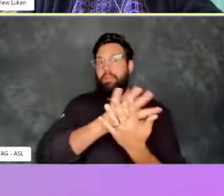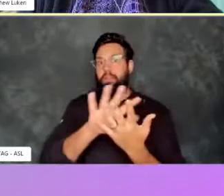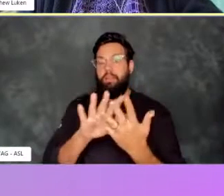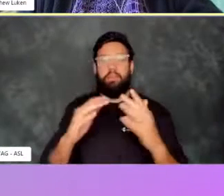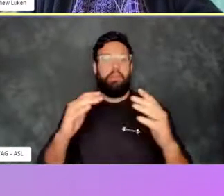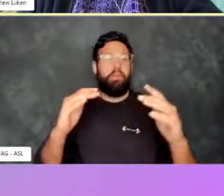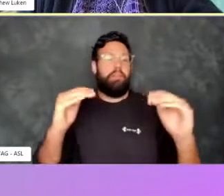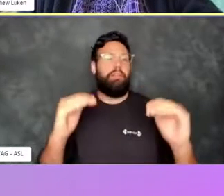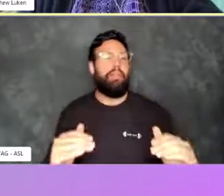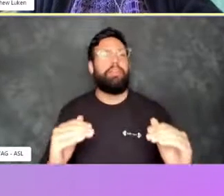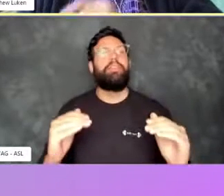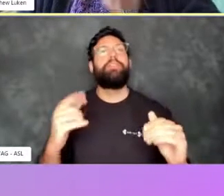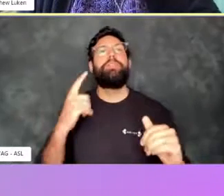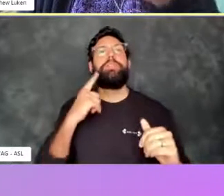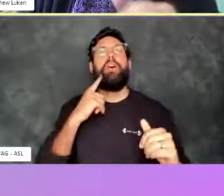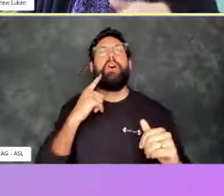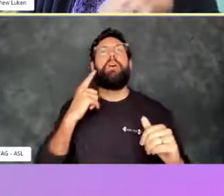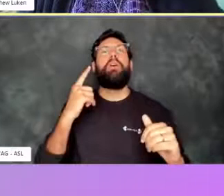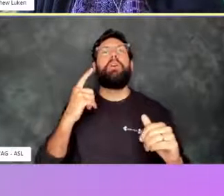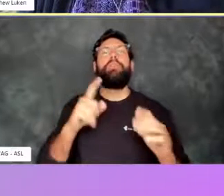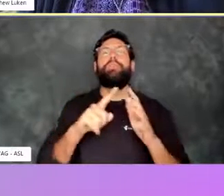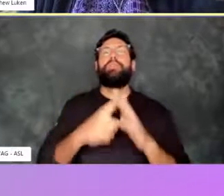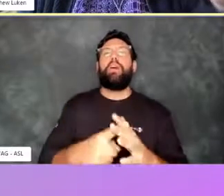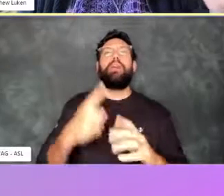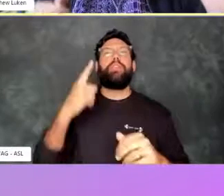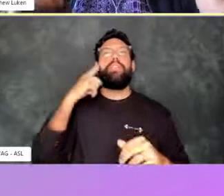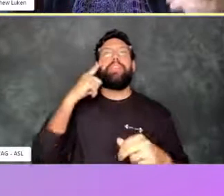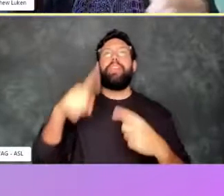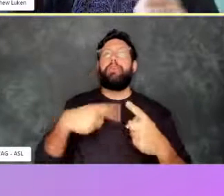brings scale. Then we start considering beyond digital